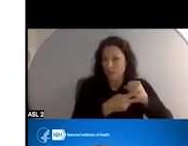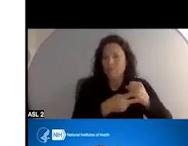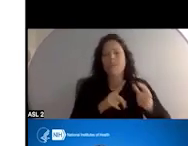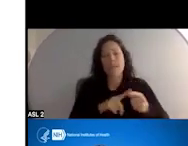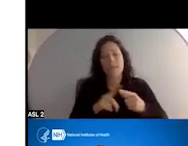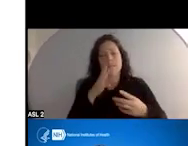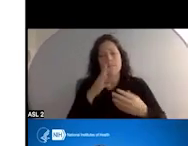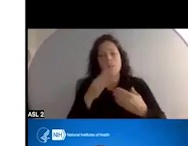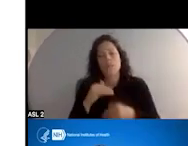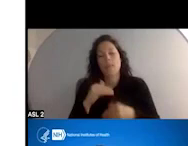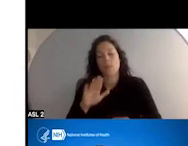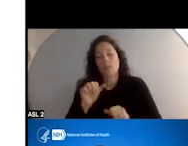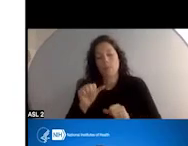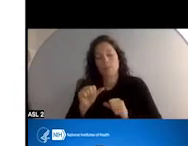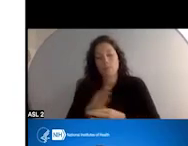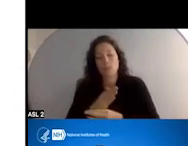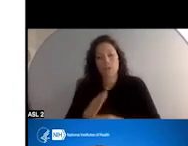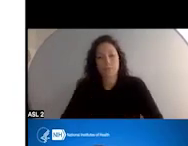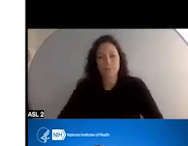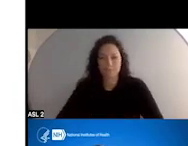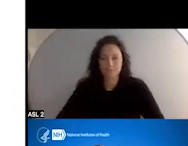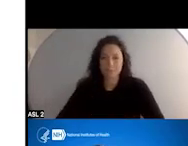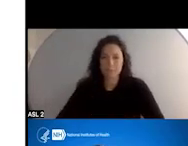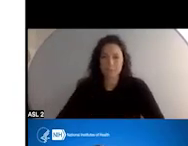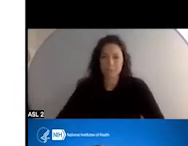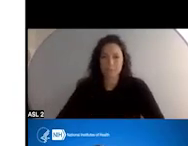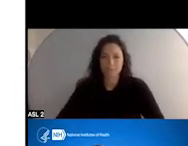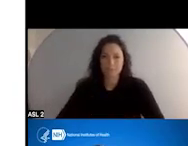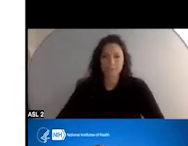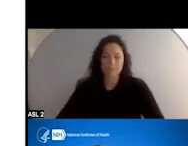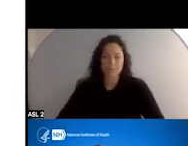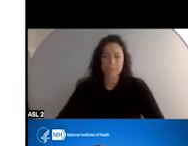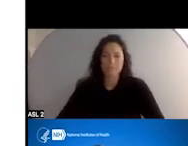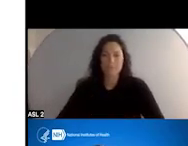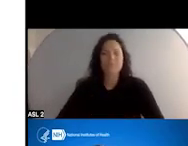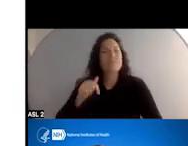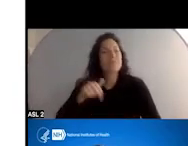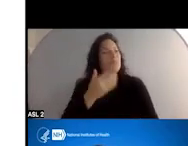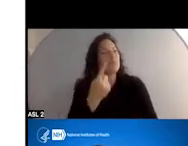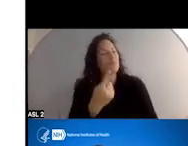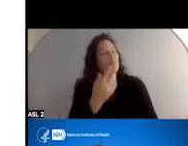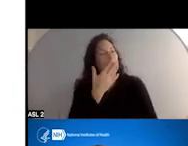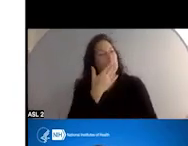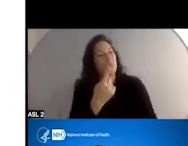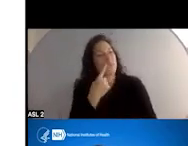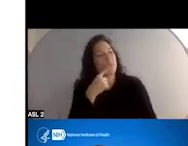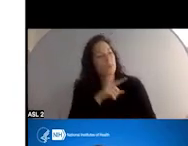Elyse Sullivan: Thank you, Taunton. This one might be great for you, too, if you could help us out there.